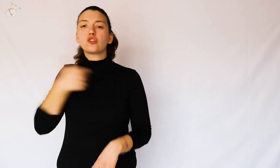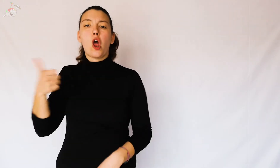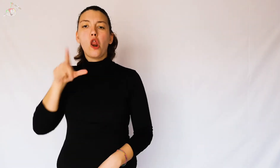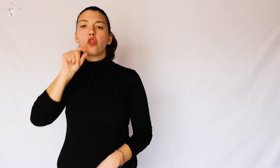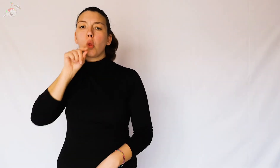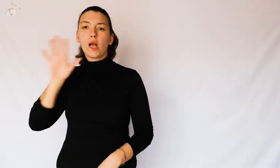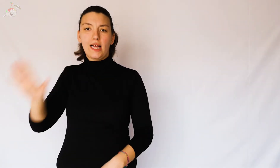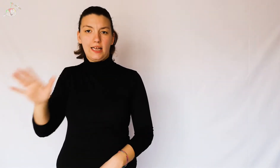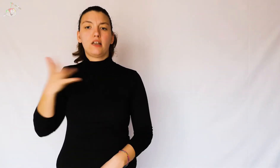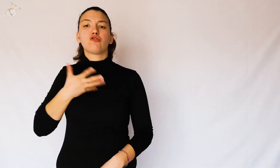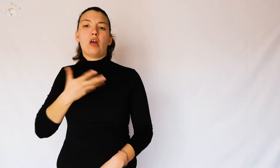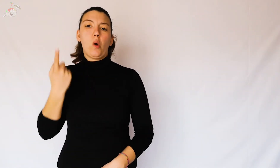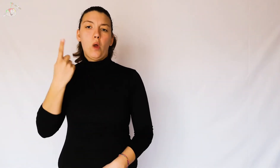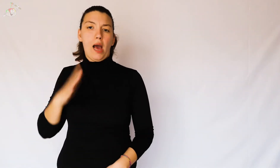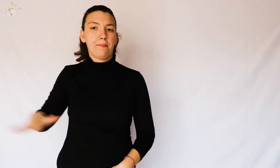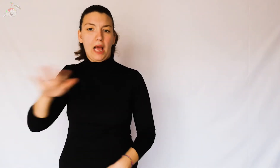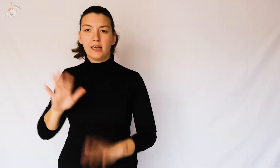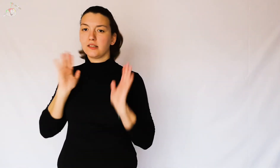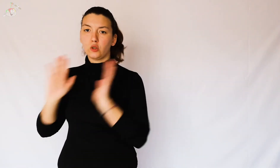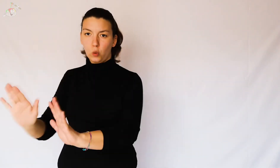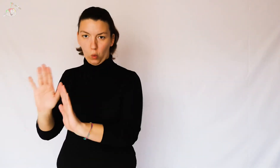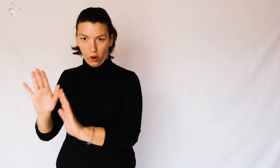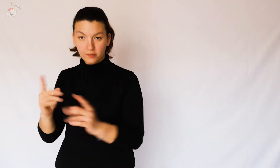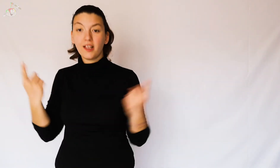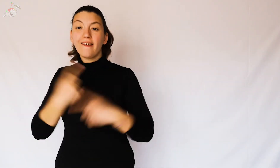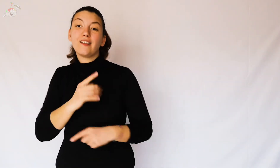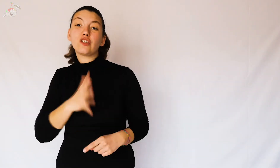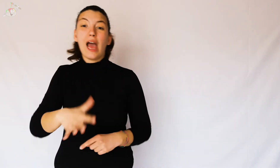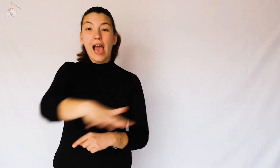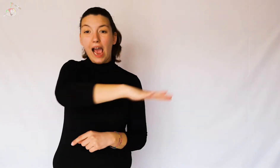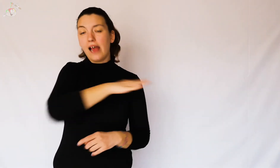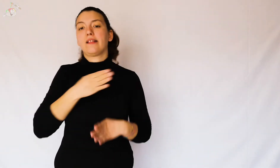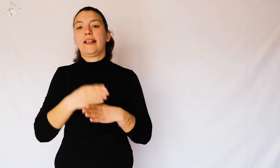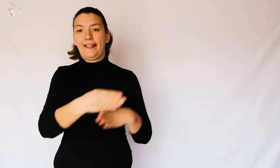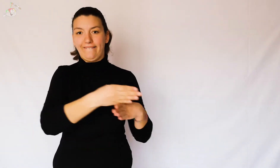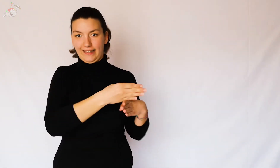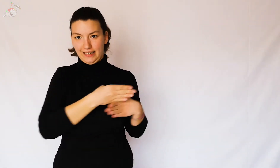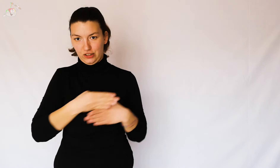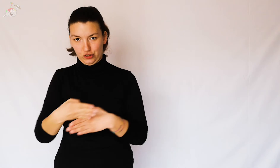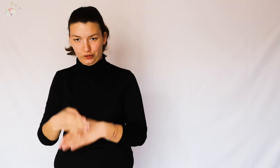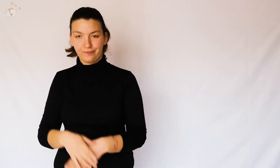Only the Tuchinis have their own square, while the others must share it.